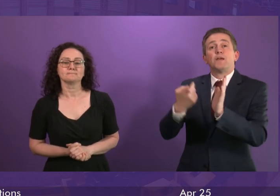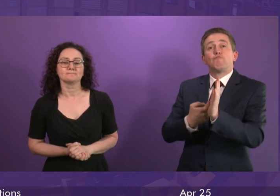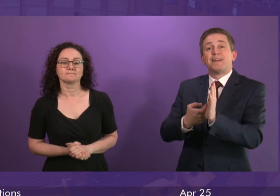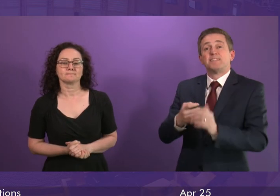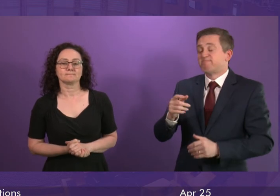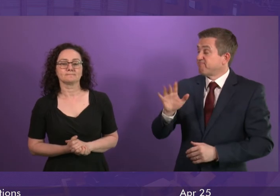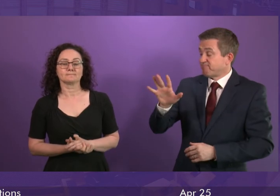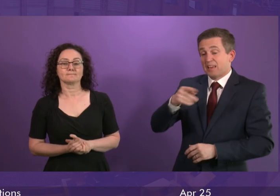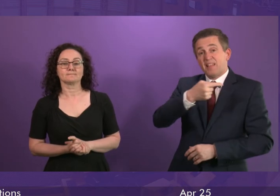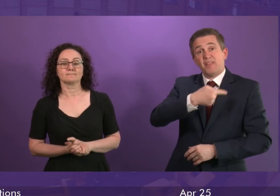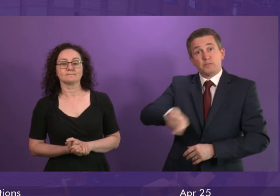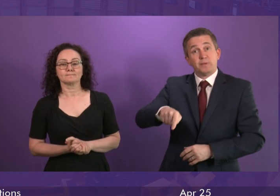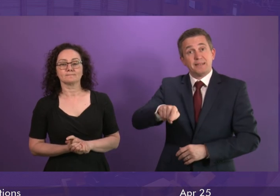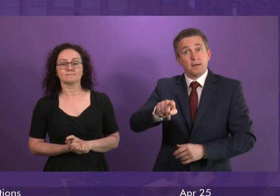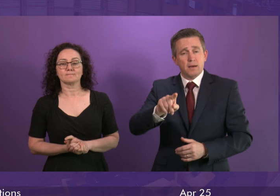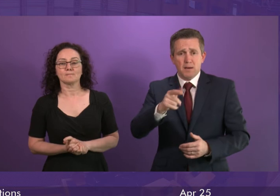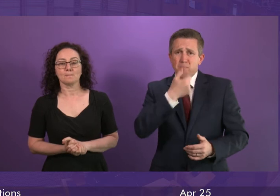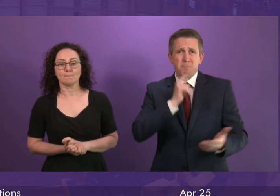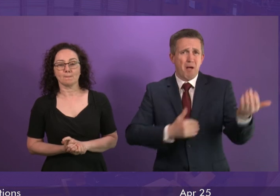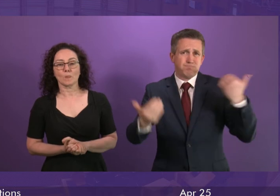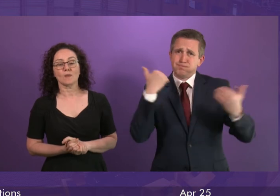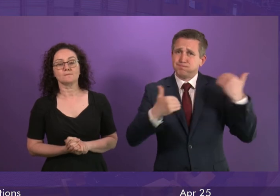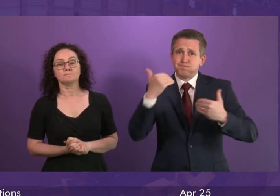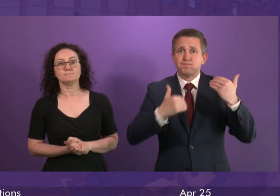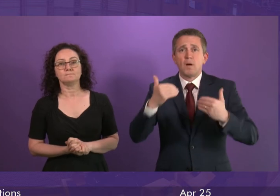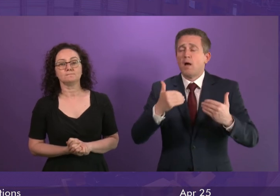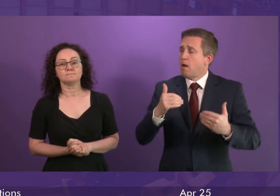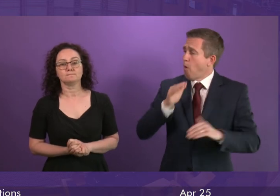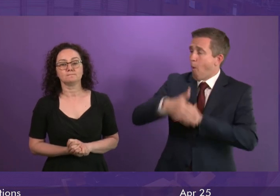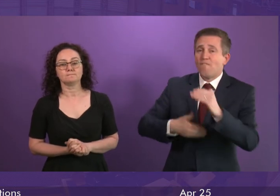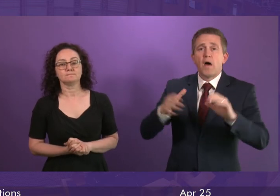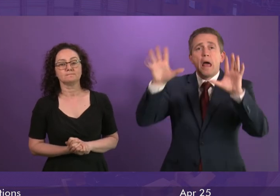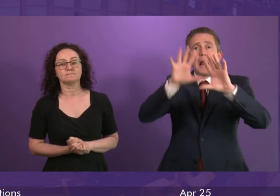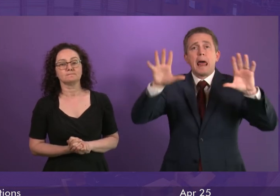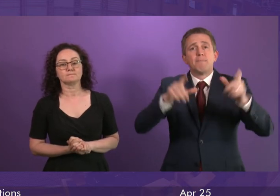This week, I have been lobbied by people who want urgent action on climate change. Young